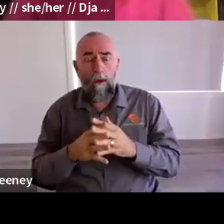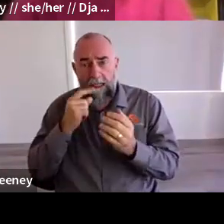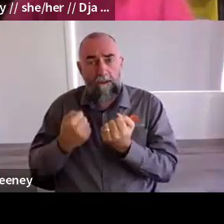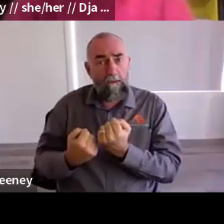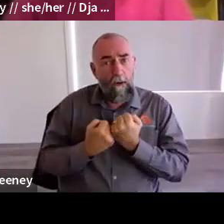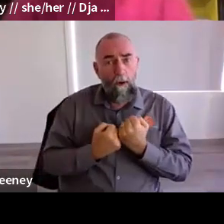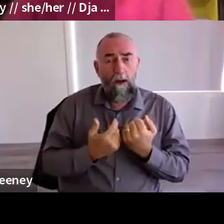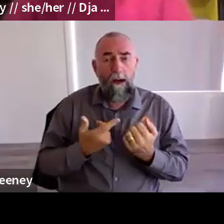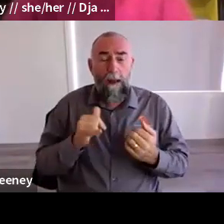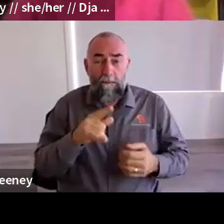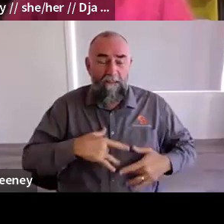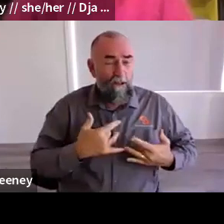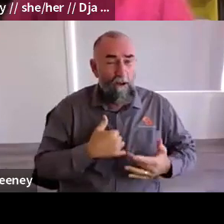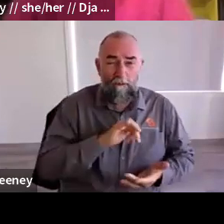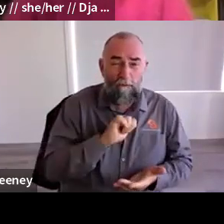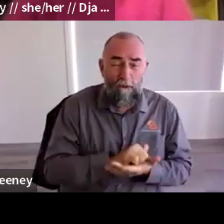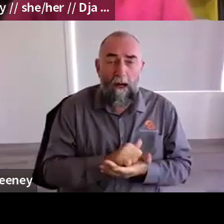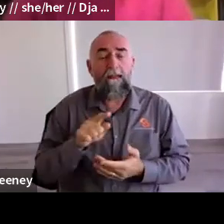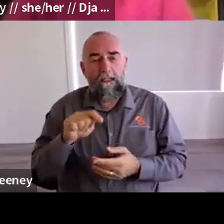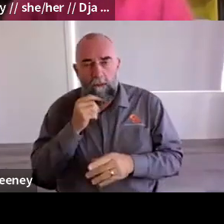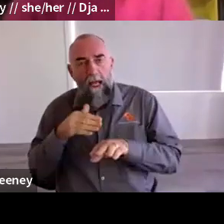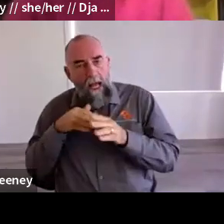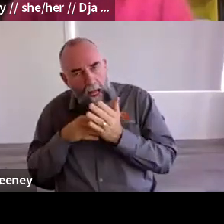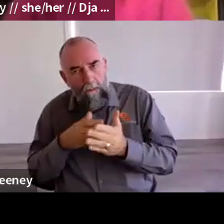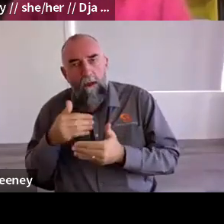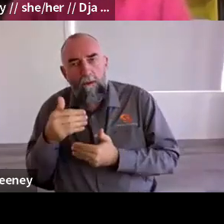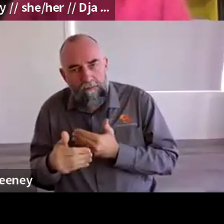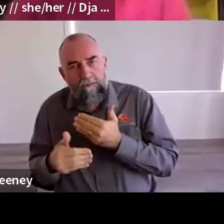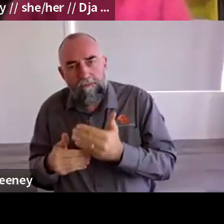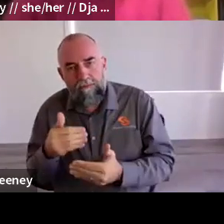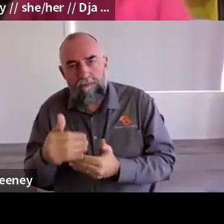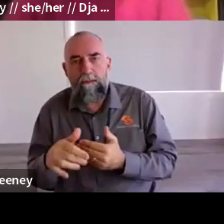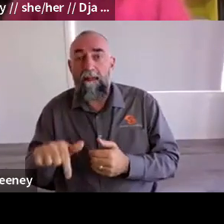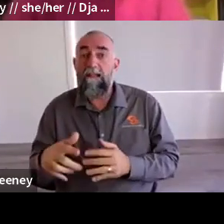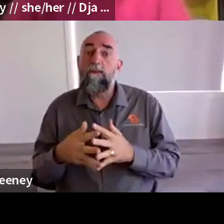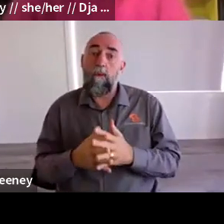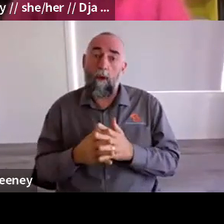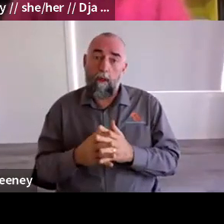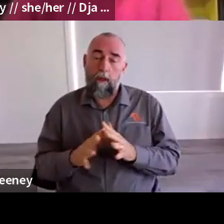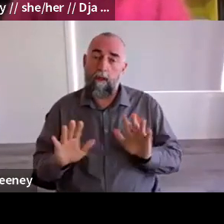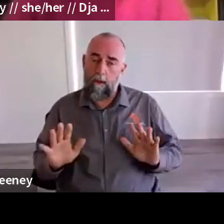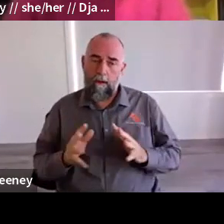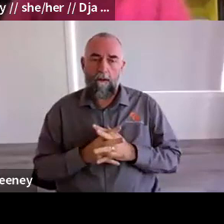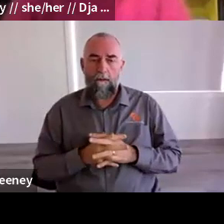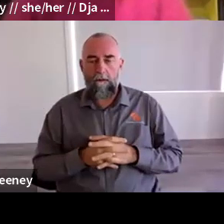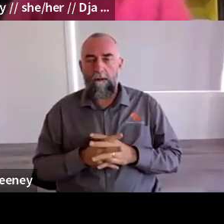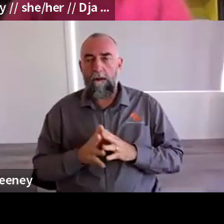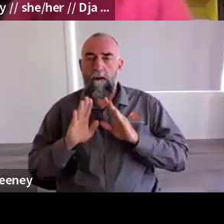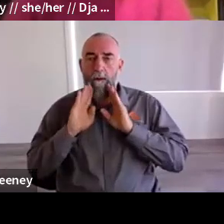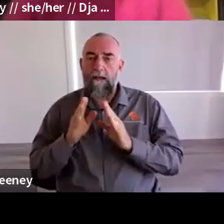are really kind of worth having a look at, if you're not sure if it's right from you, or what you do for it. There's some support documents that